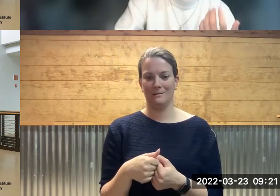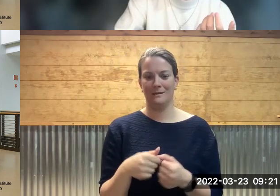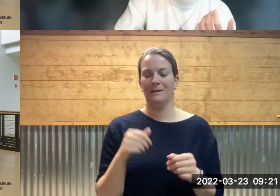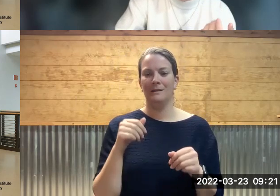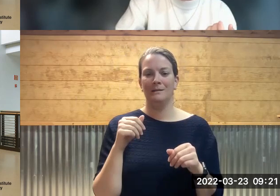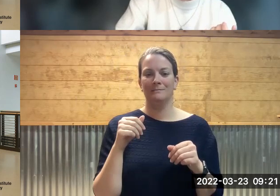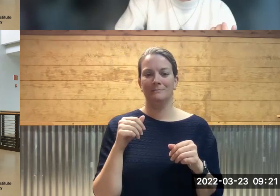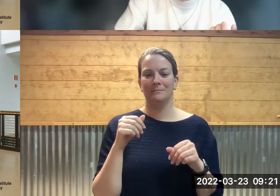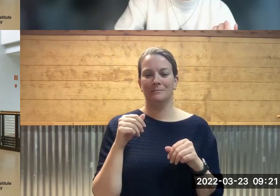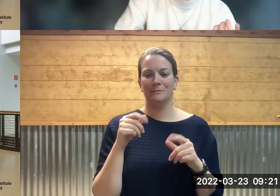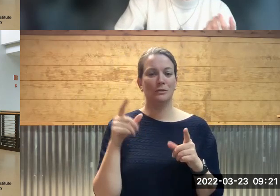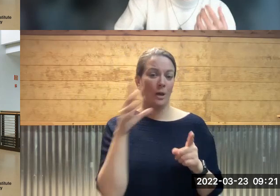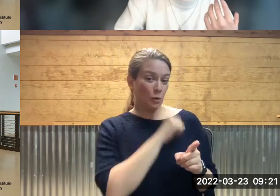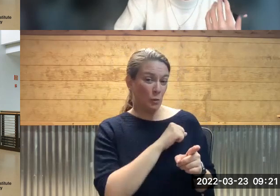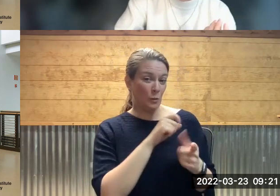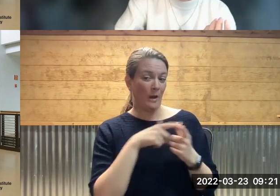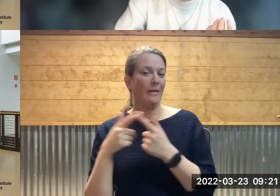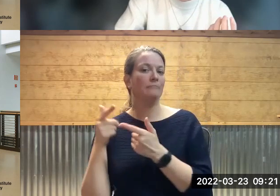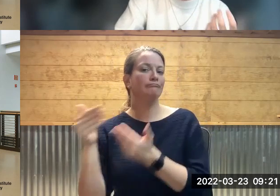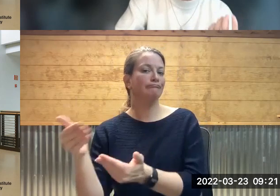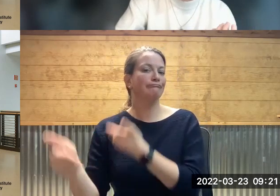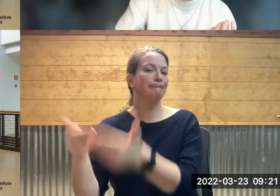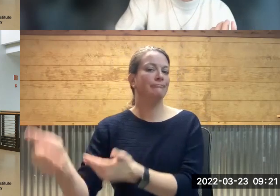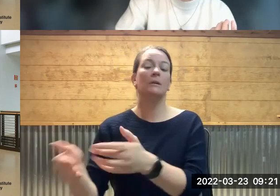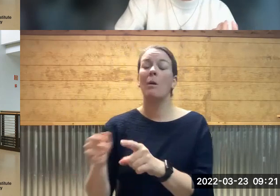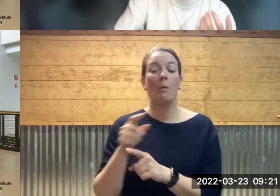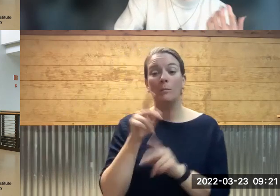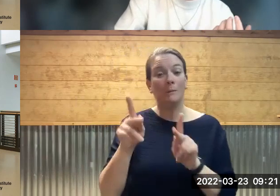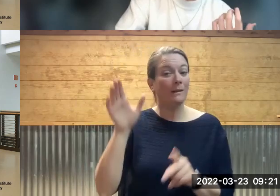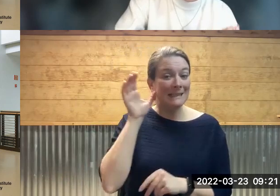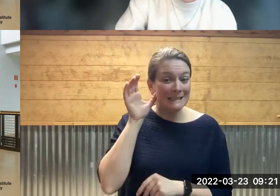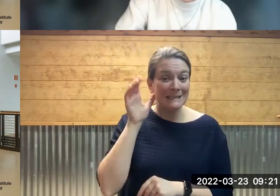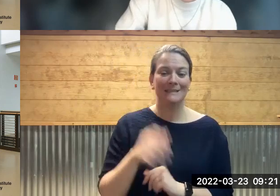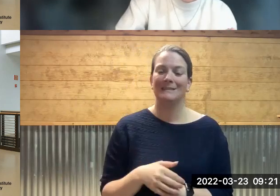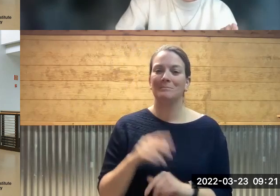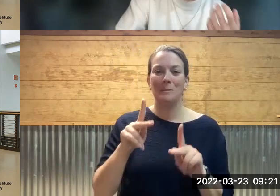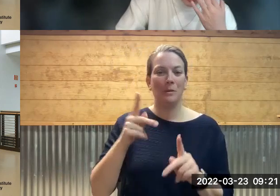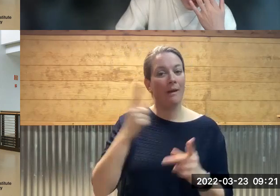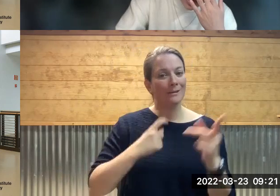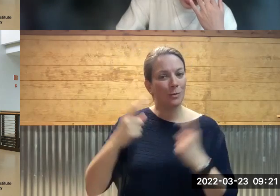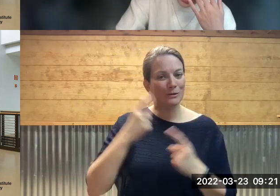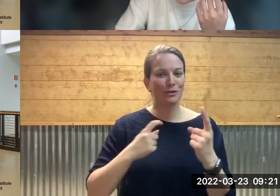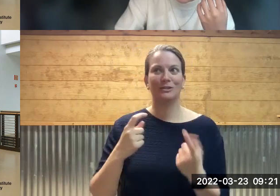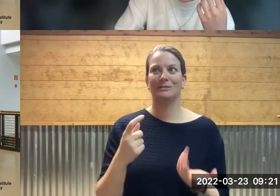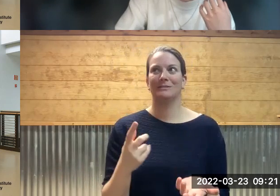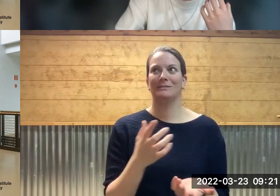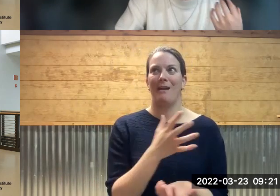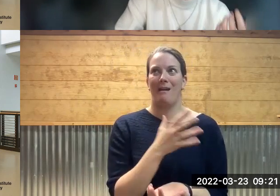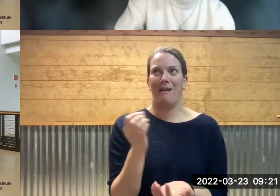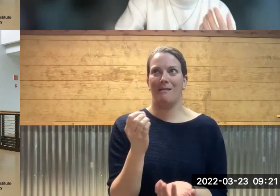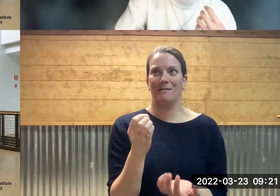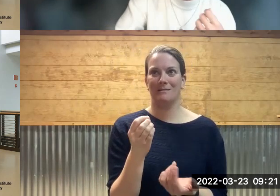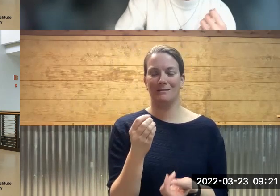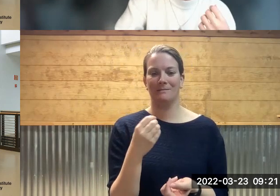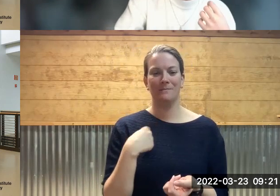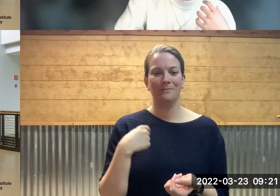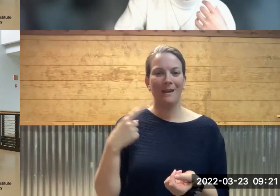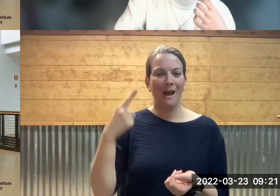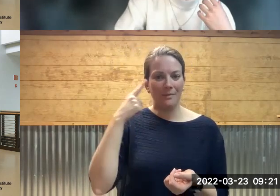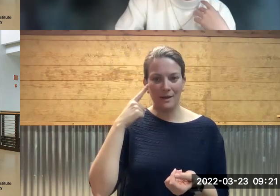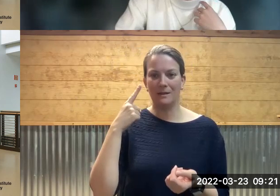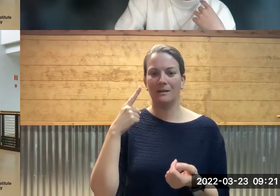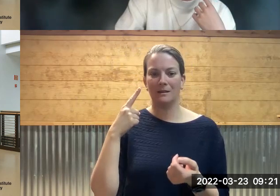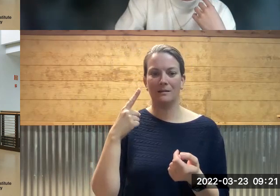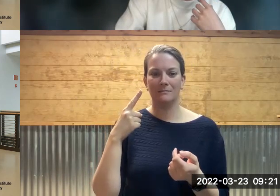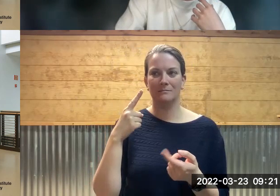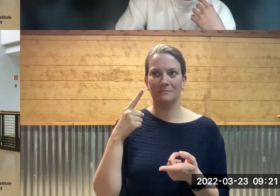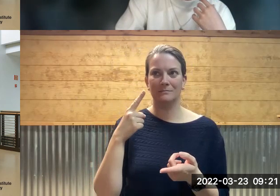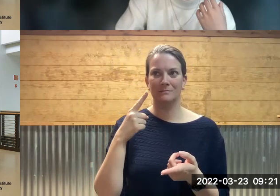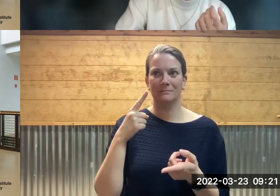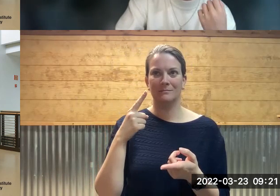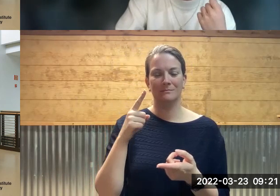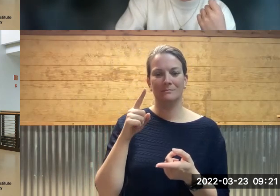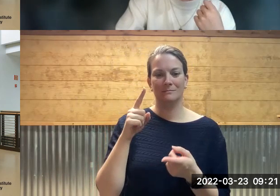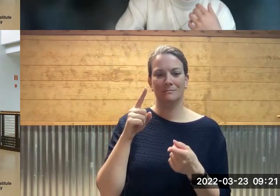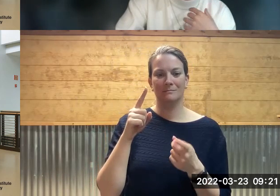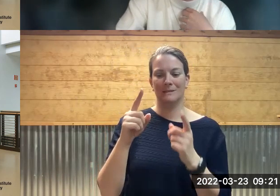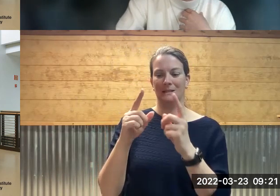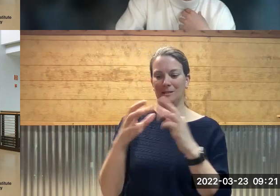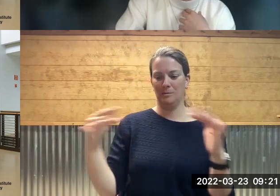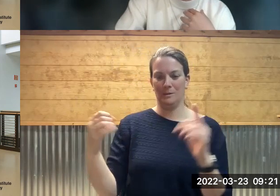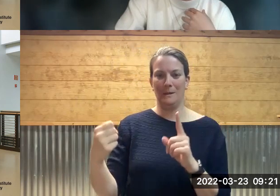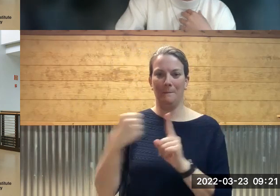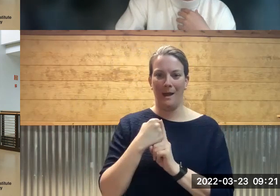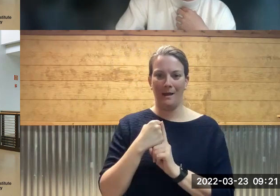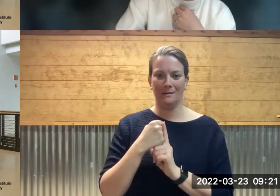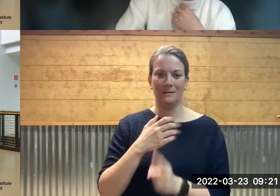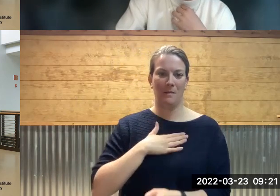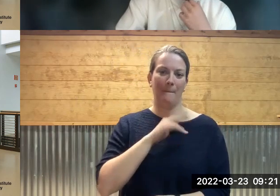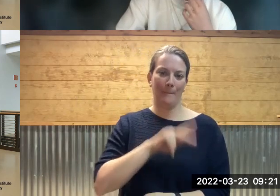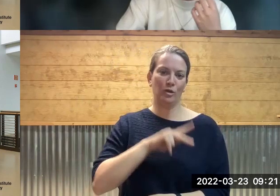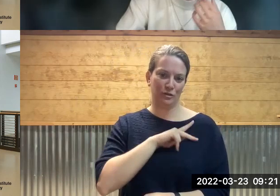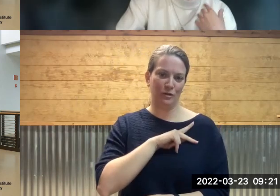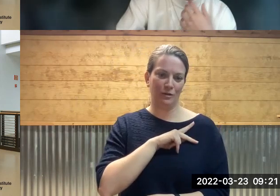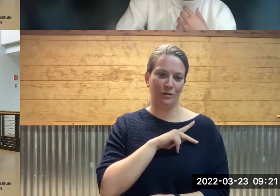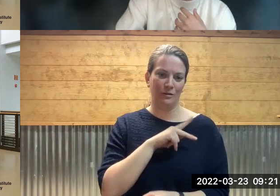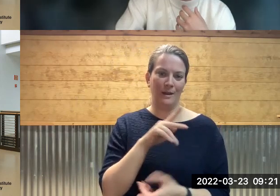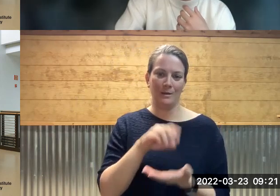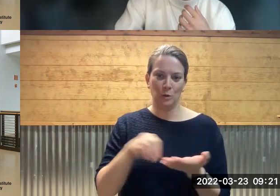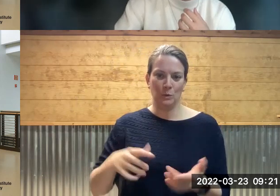lives again and lay out listening carefully they are asking questions and I think it's more important for me about adversity impact my person, personal or student life.